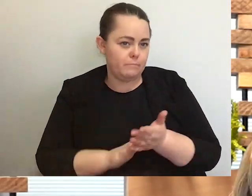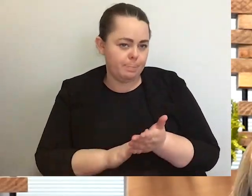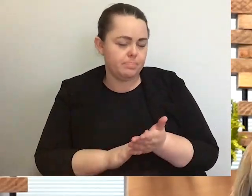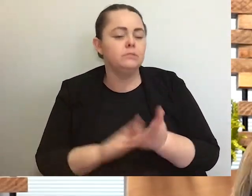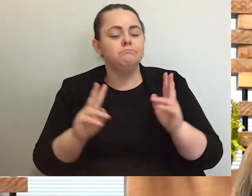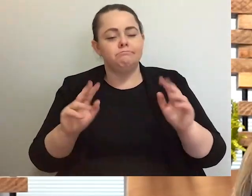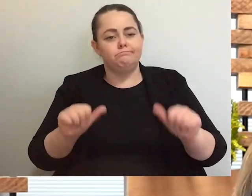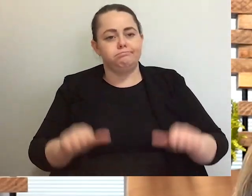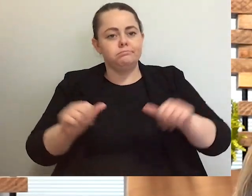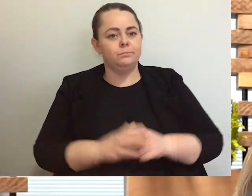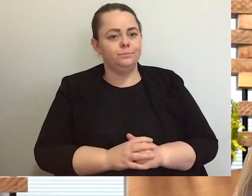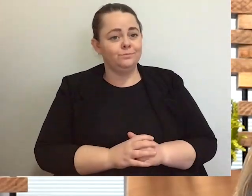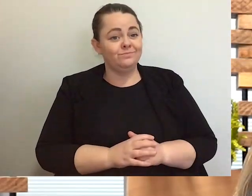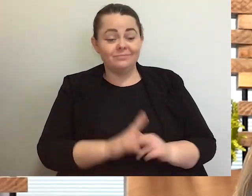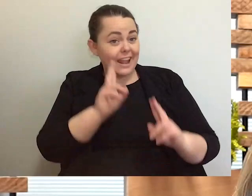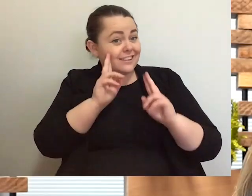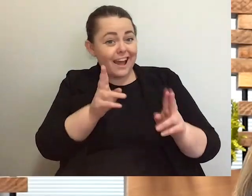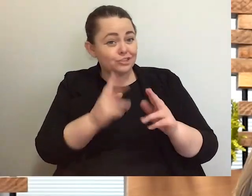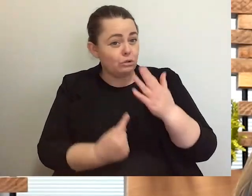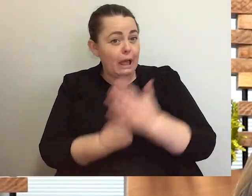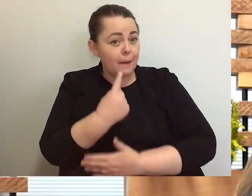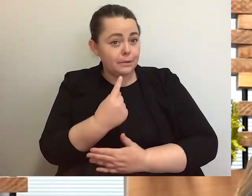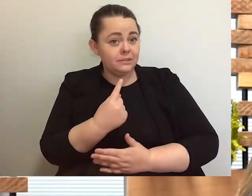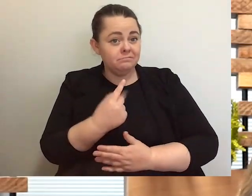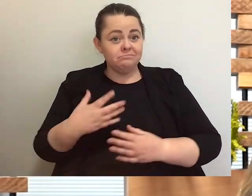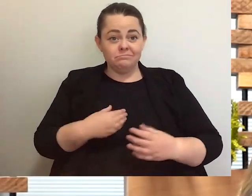These are naturally occurring and some of the hormones progesterone,